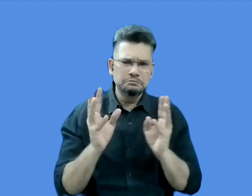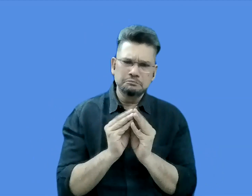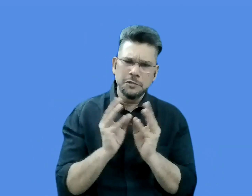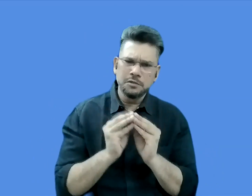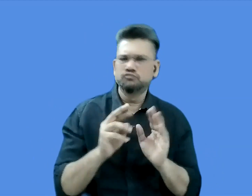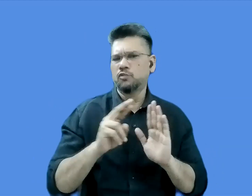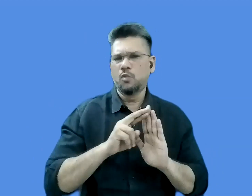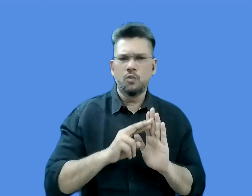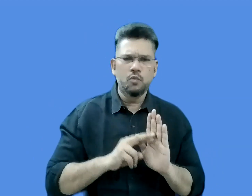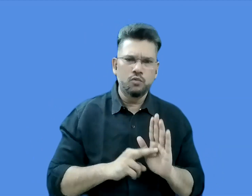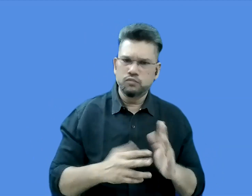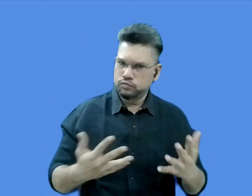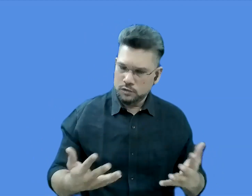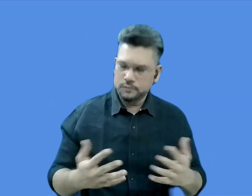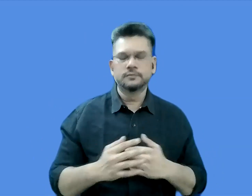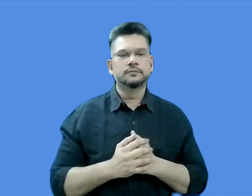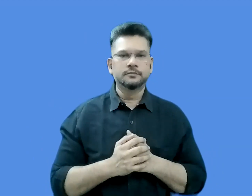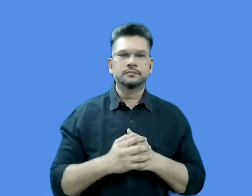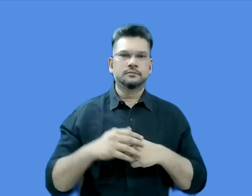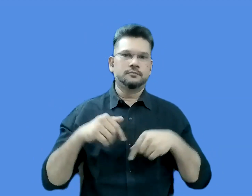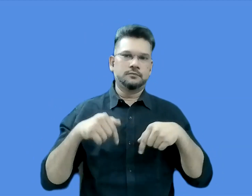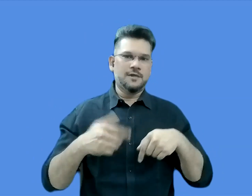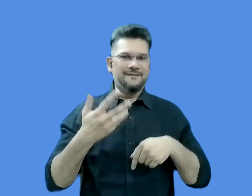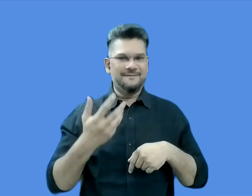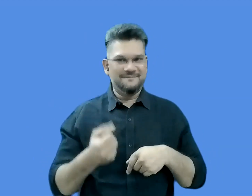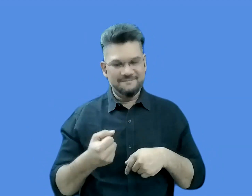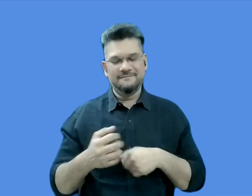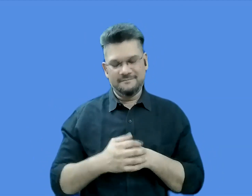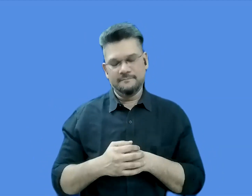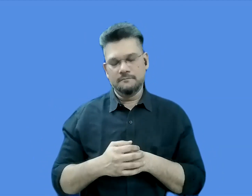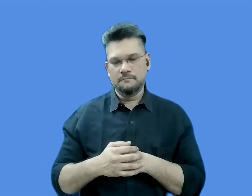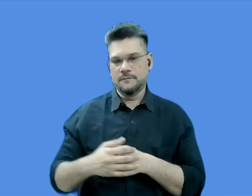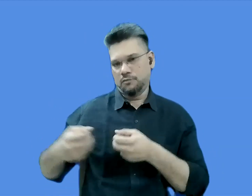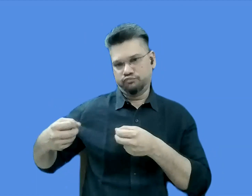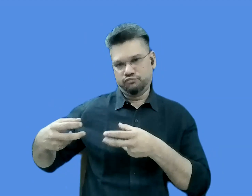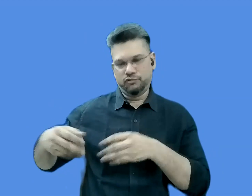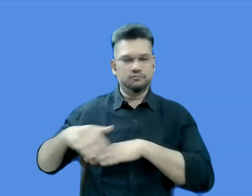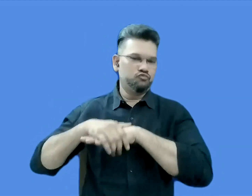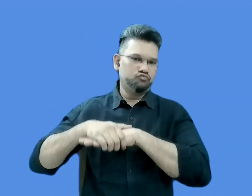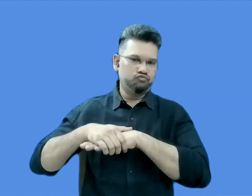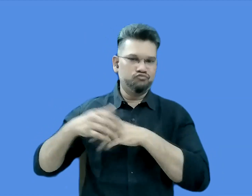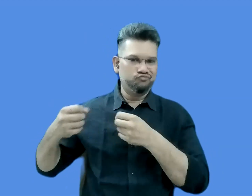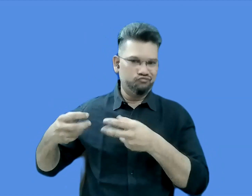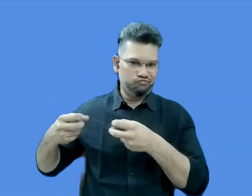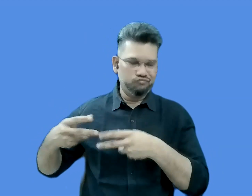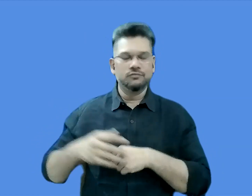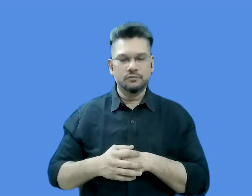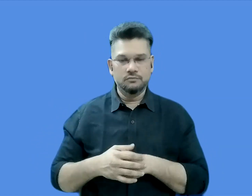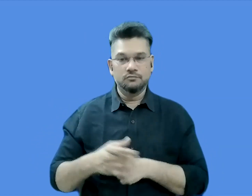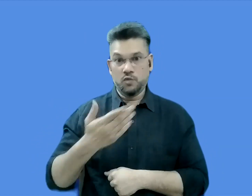dissed on disability inclusion and humanitarian action. I will start with housekeeping items right away. Today's event, we have